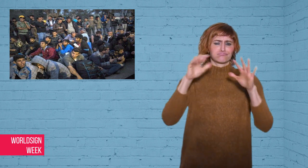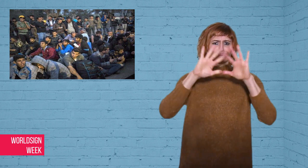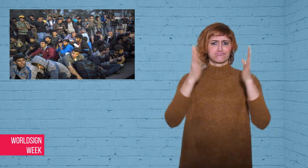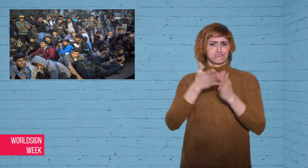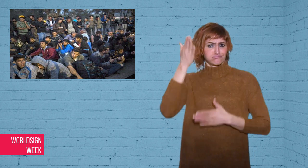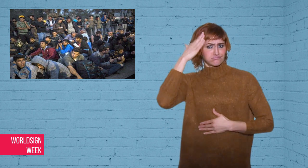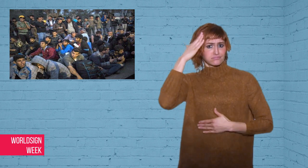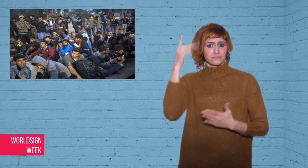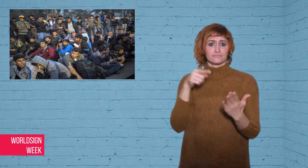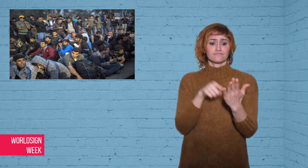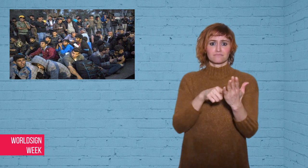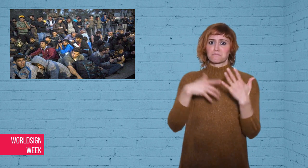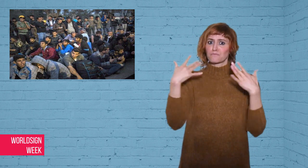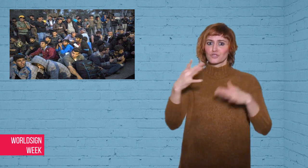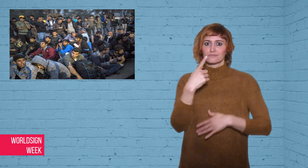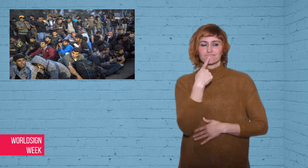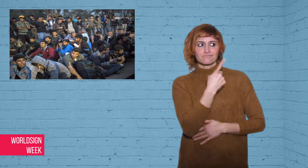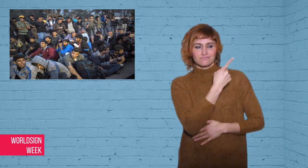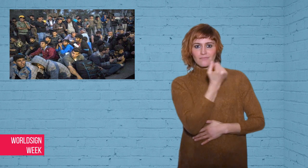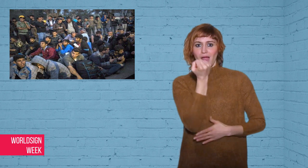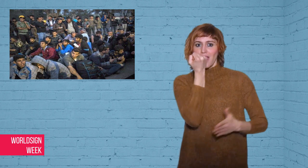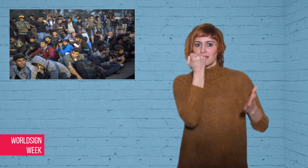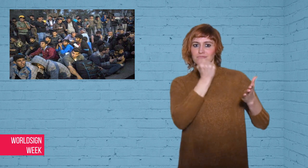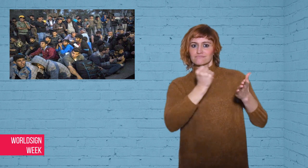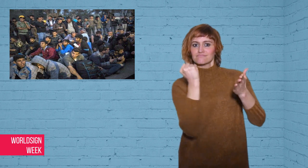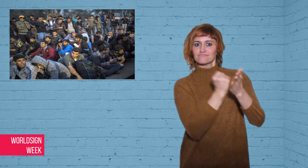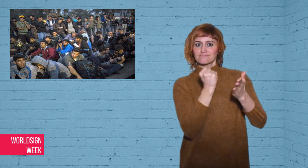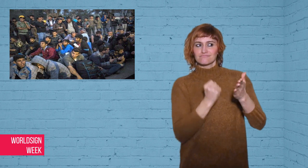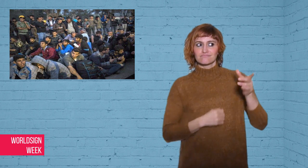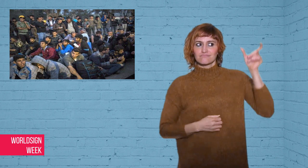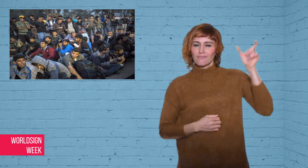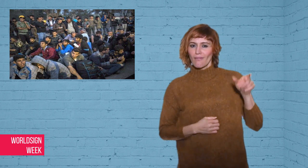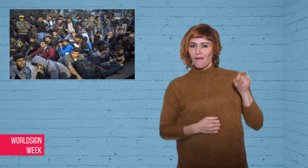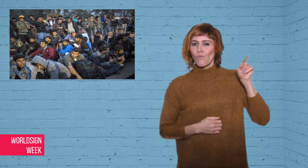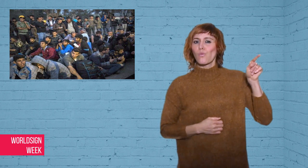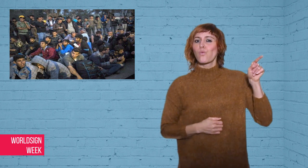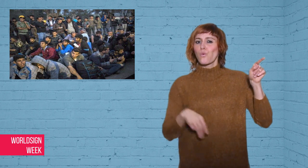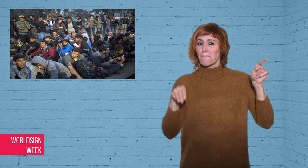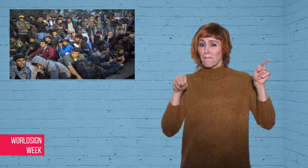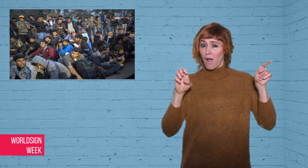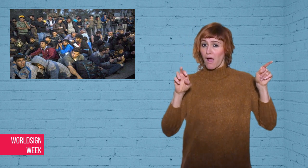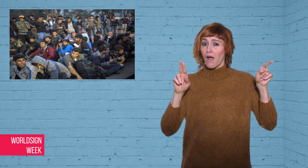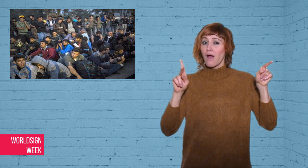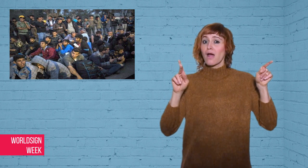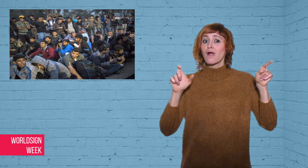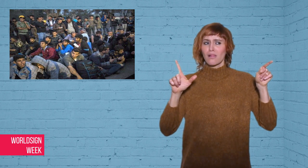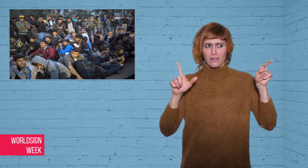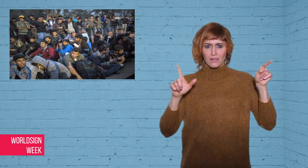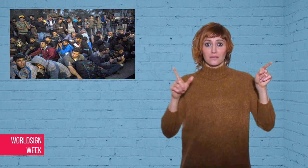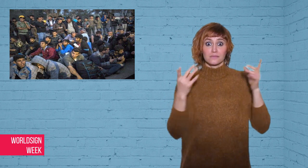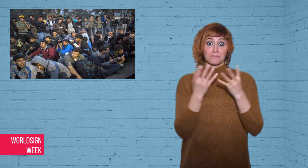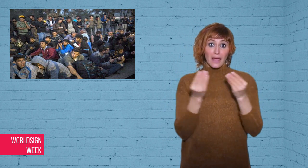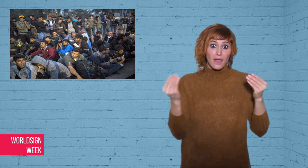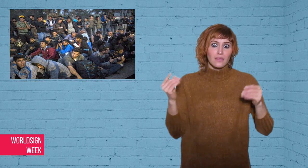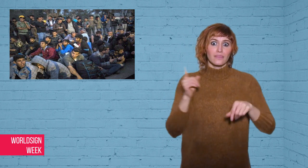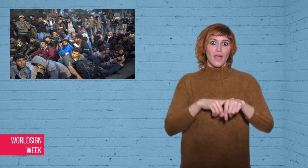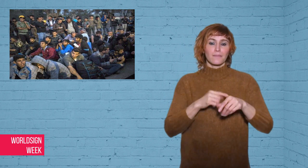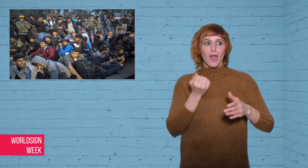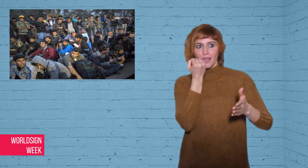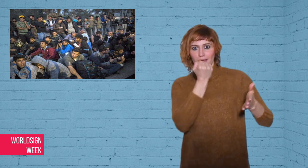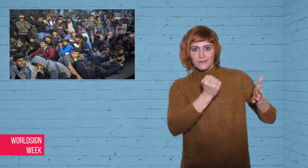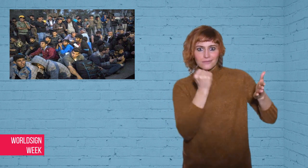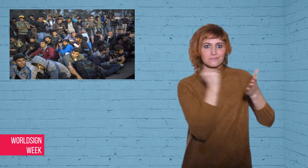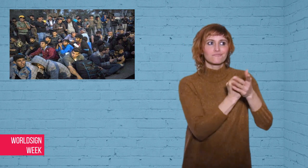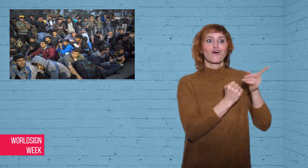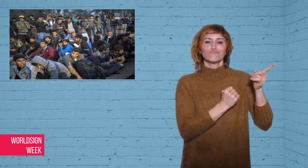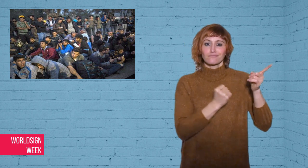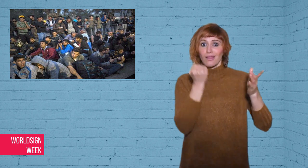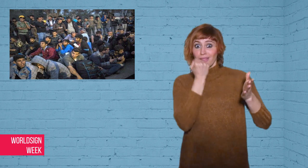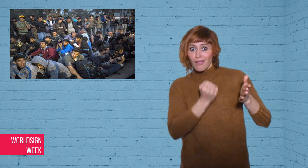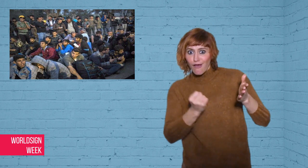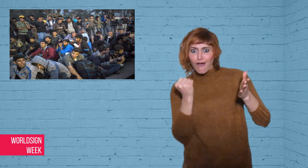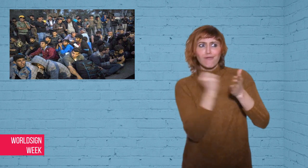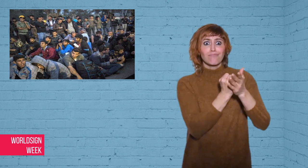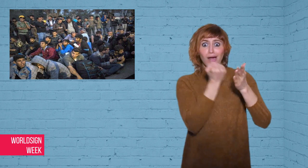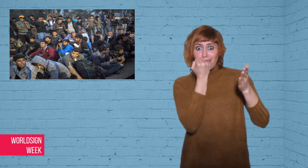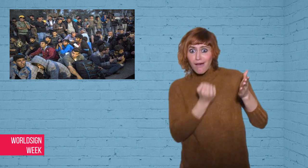by Forbes magazine and many view her